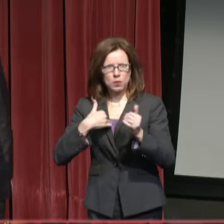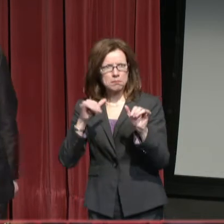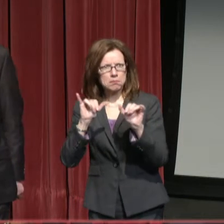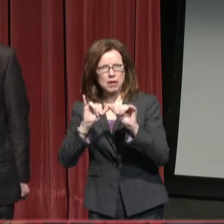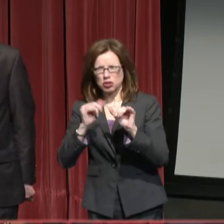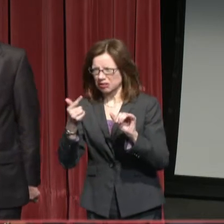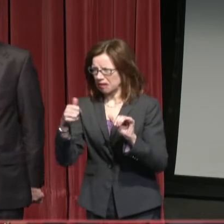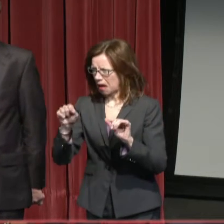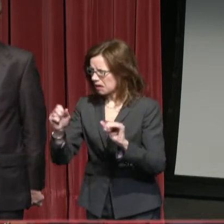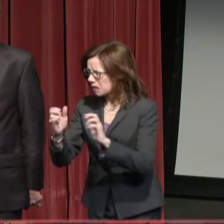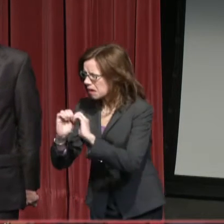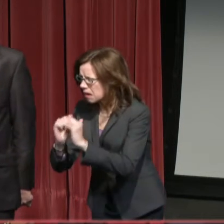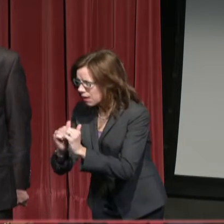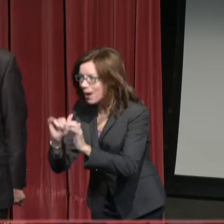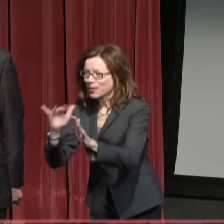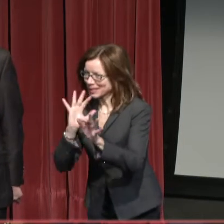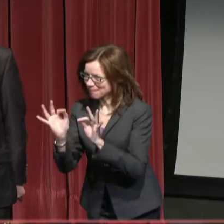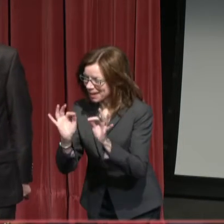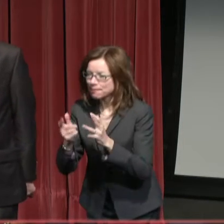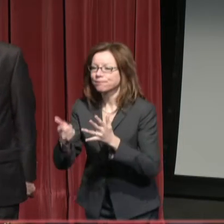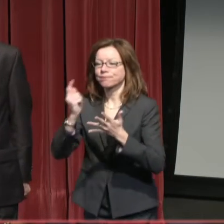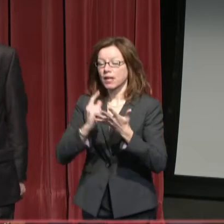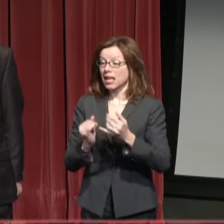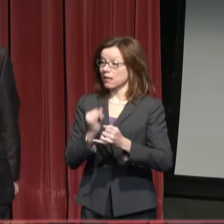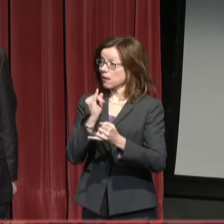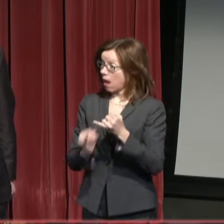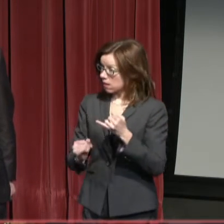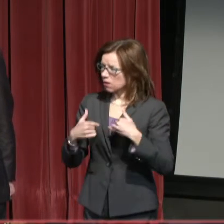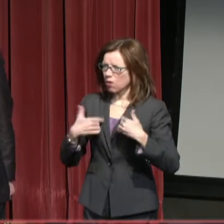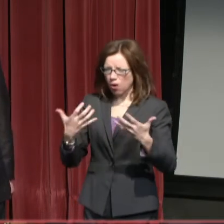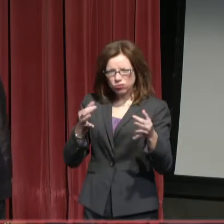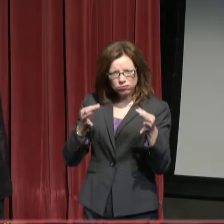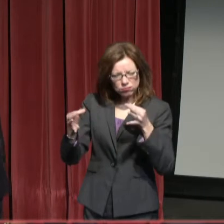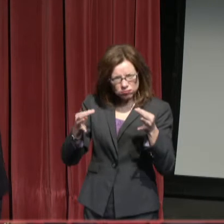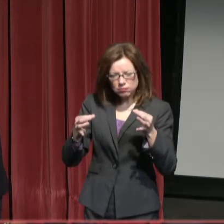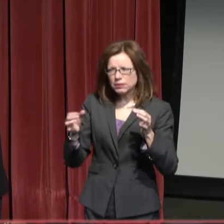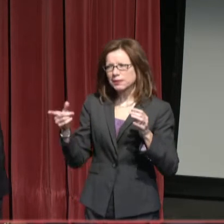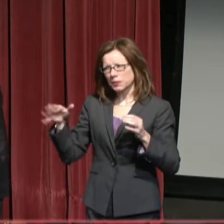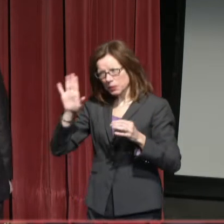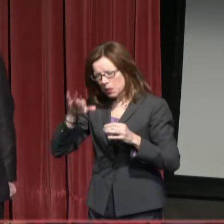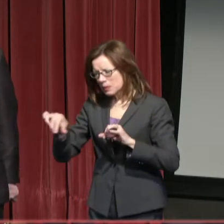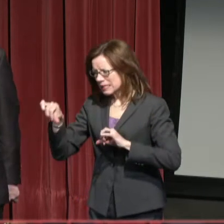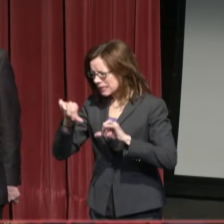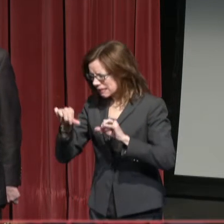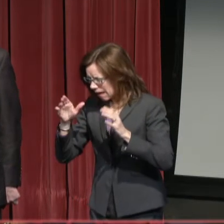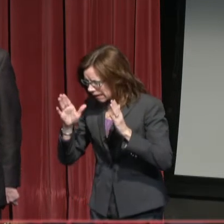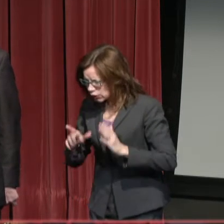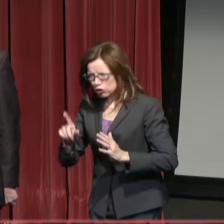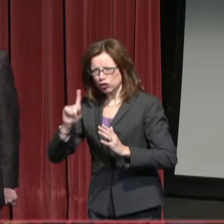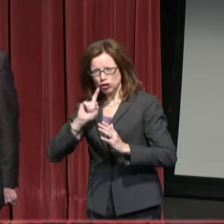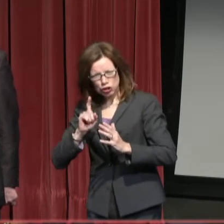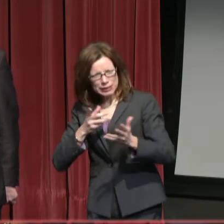And finally, I want to talk for a few minutes about how scientists should engage with the public and media